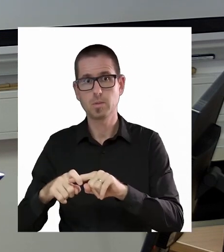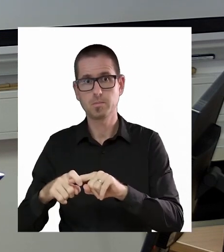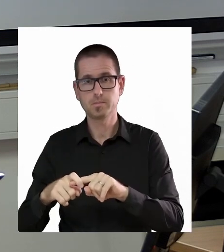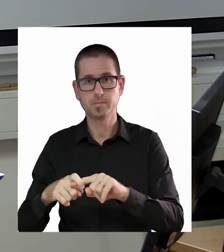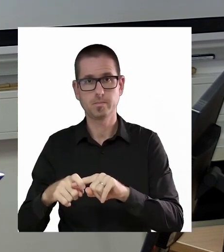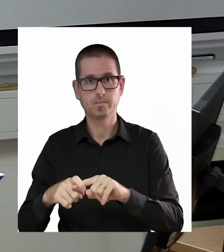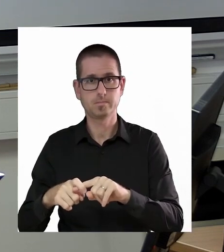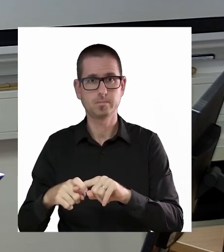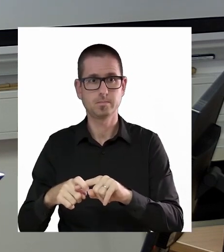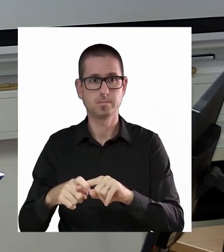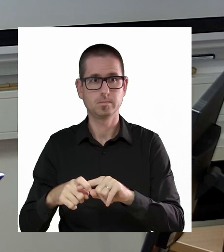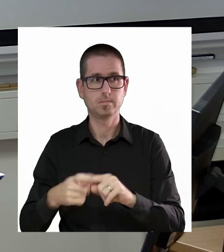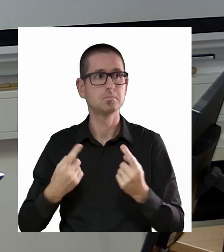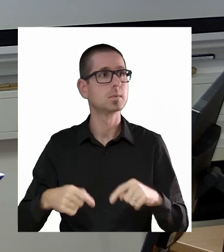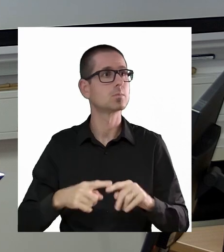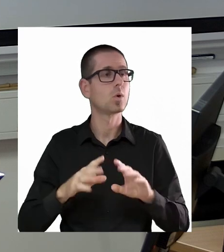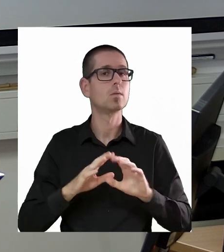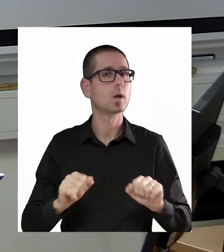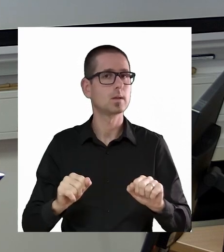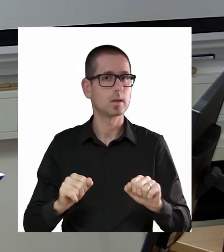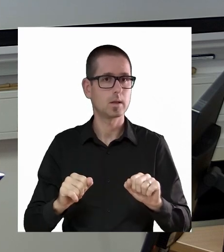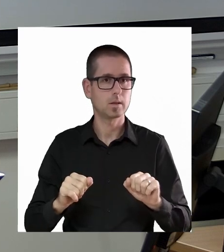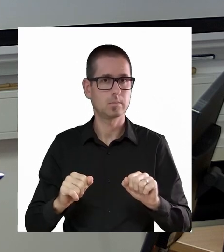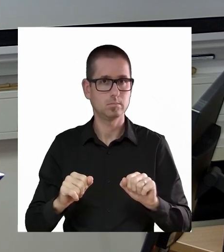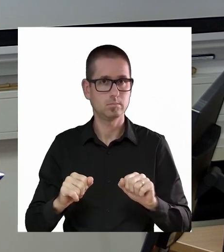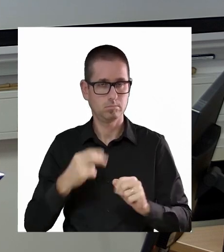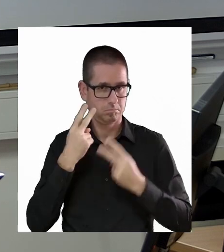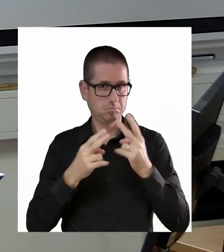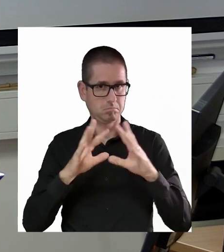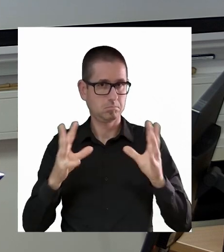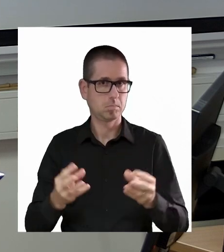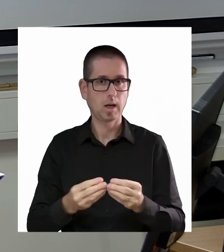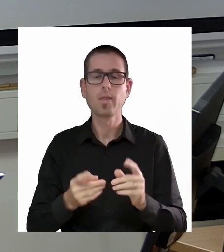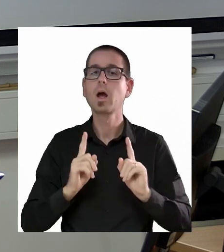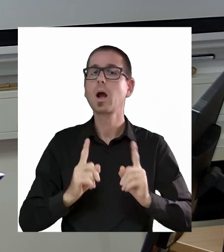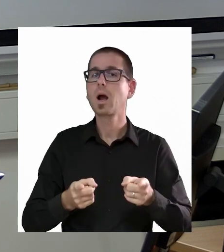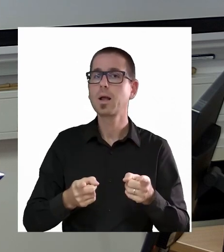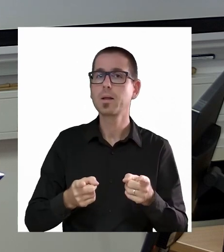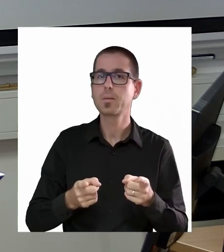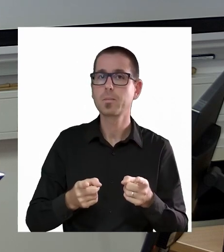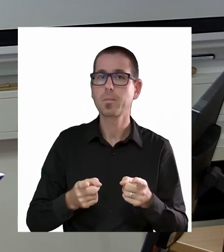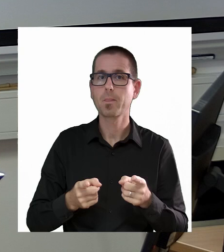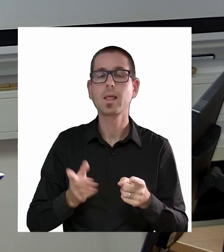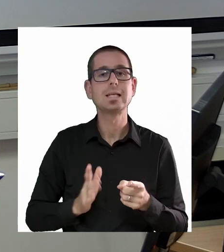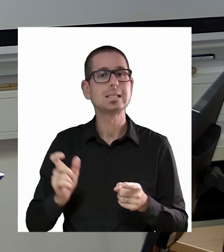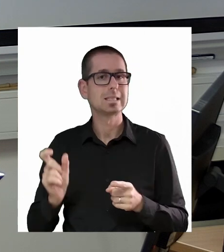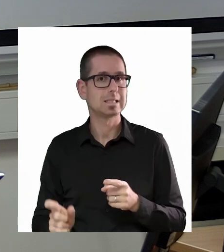we did a survey of what does a customer case study really